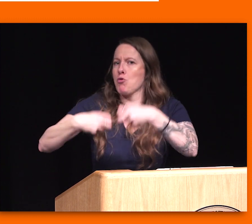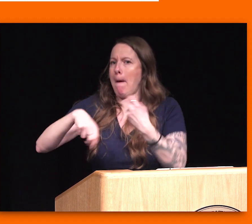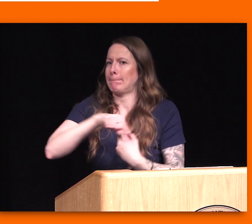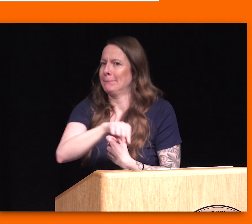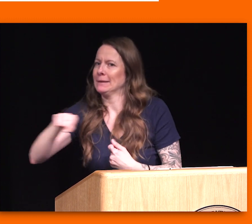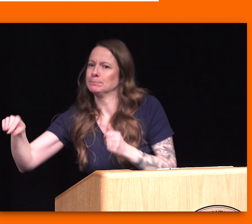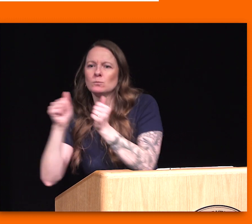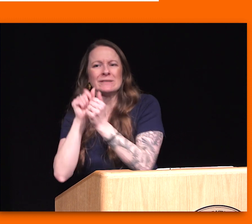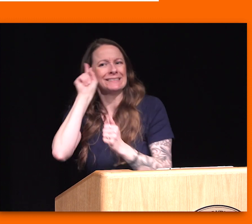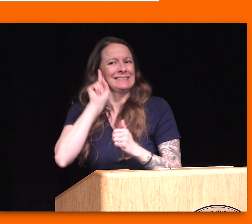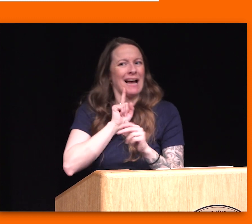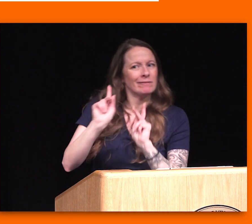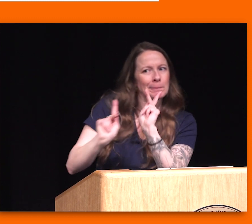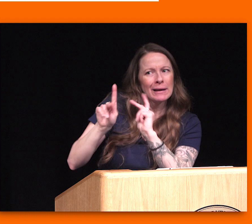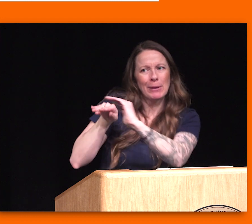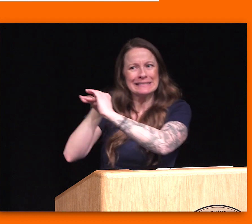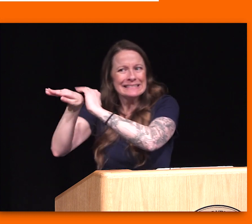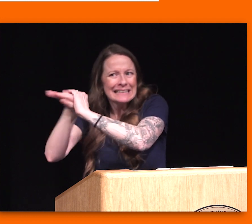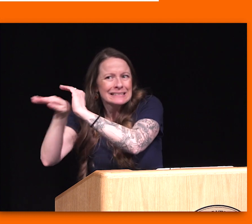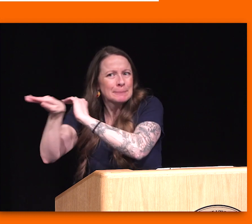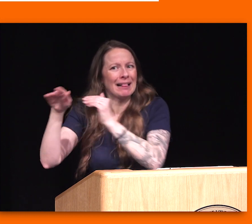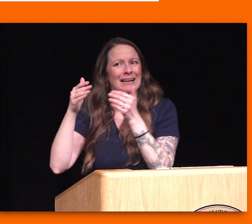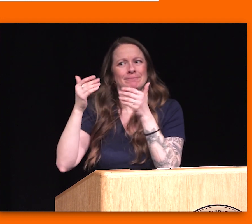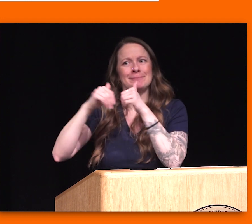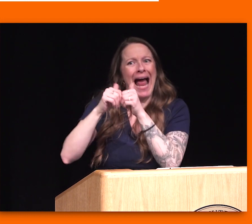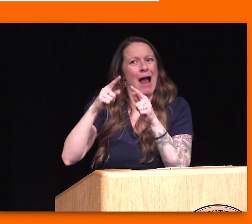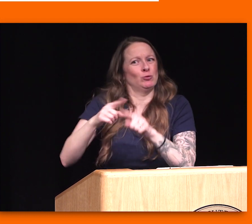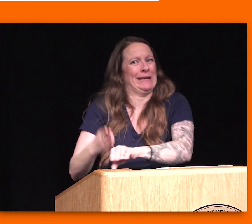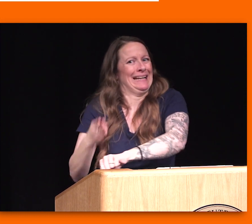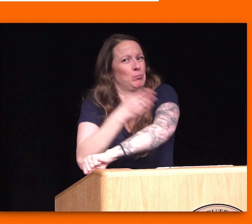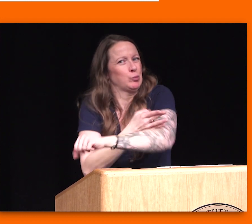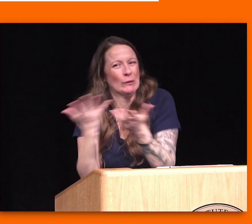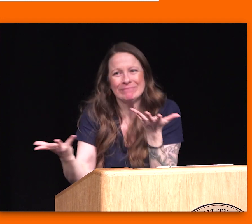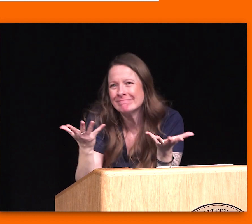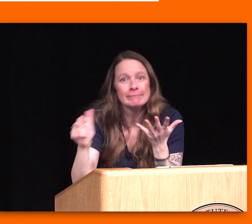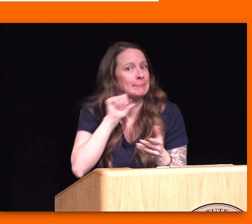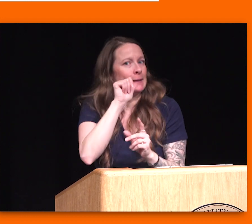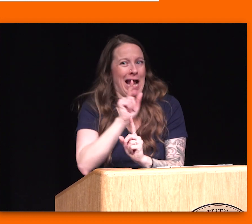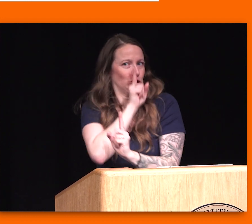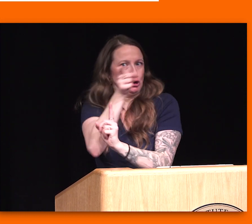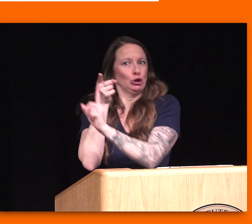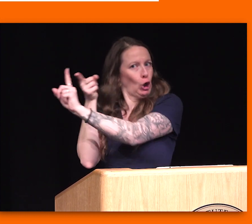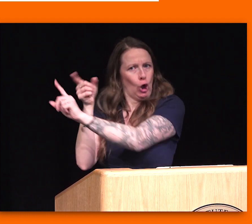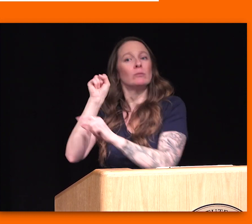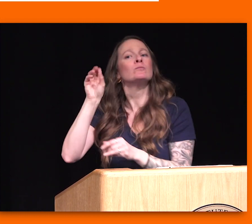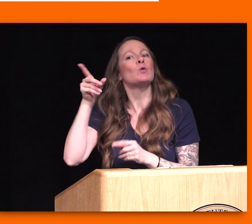that there were some problems with accessibility for Deaf people. They were thinking about how to improve it,